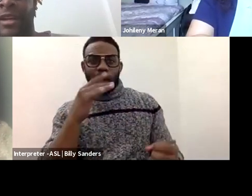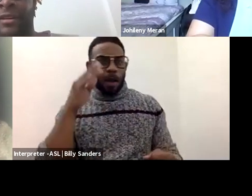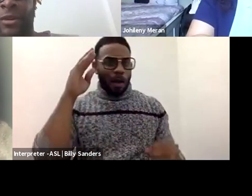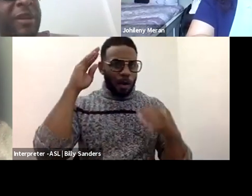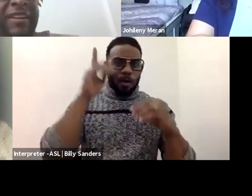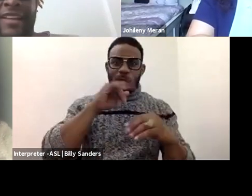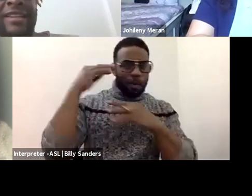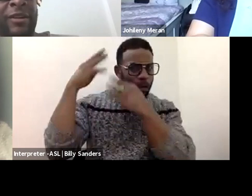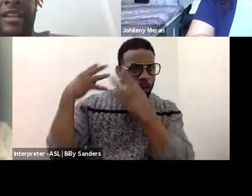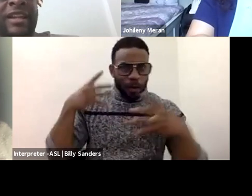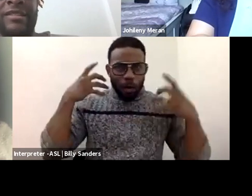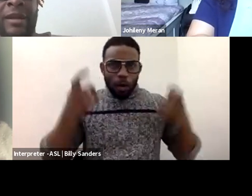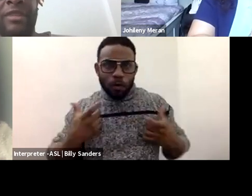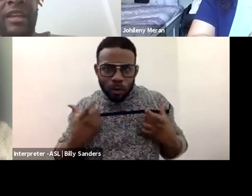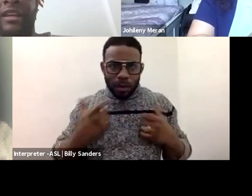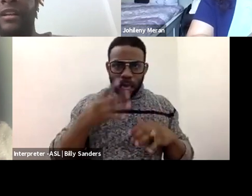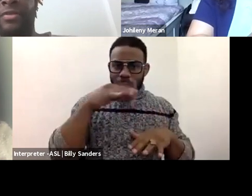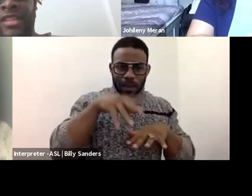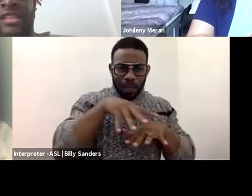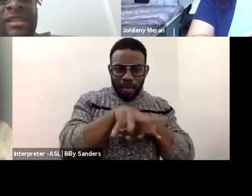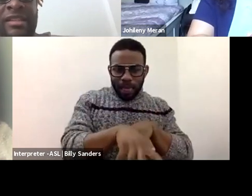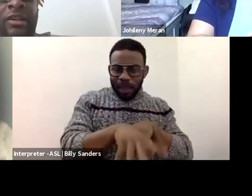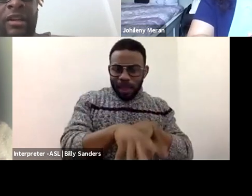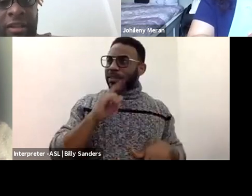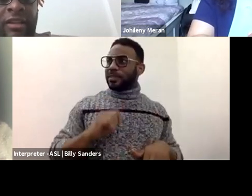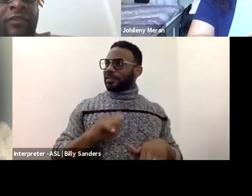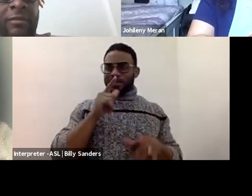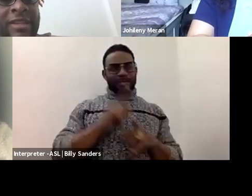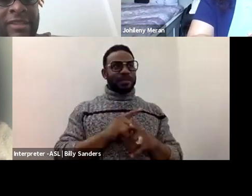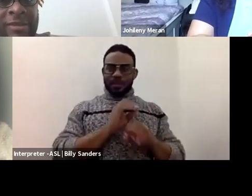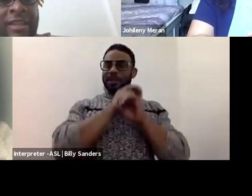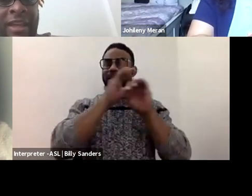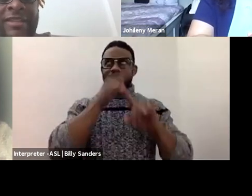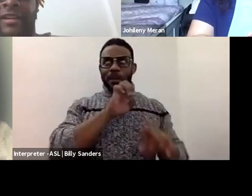big hoop earrings and acrylic nails and I'm thinking this is a sister clearly from the East Coast